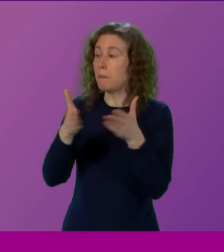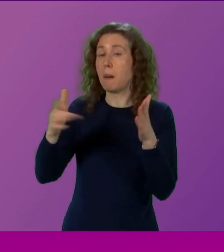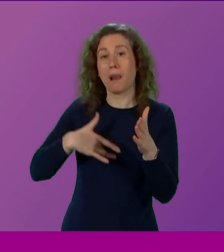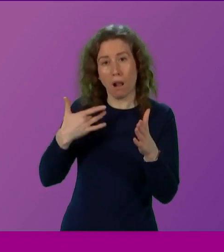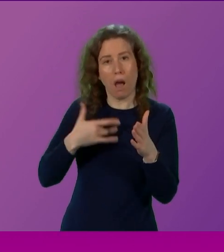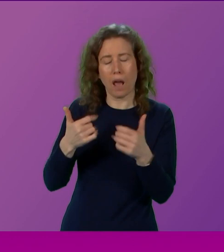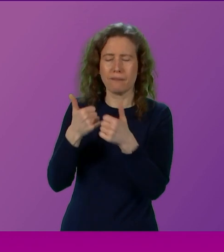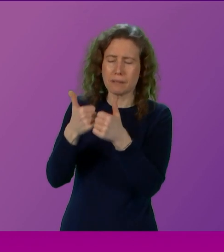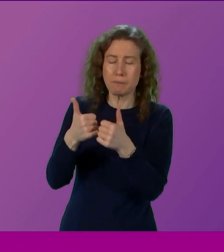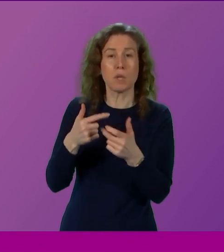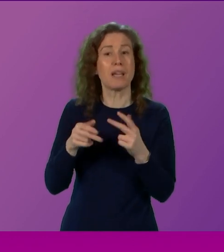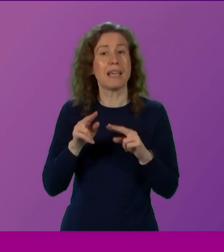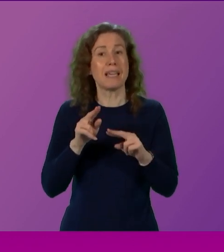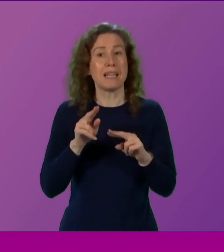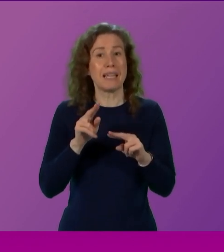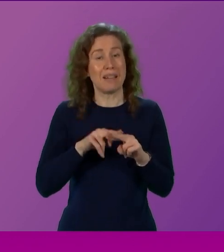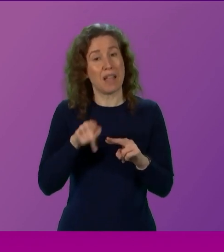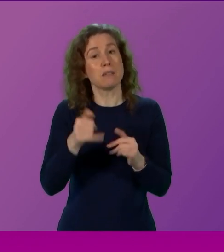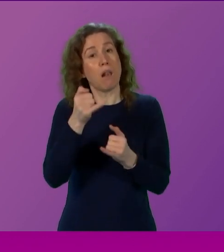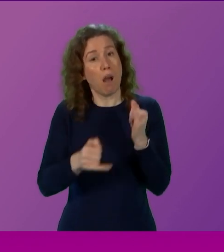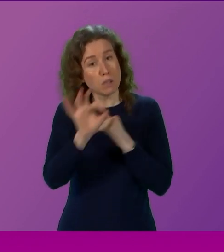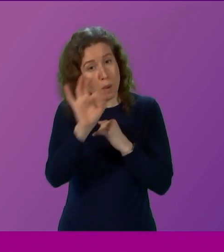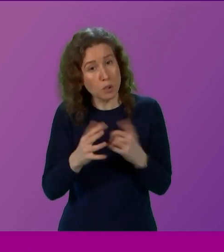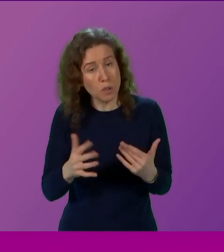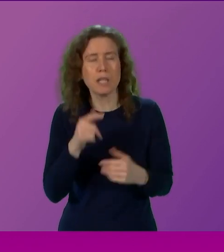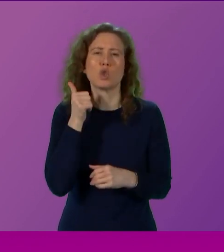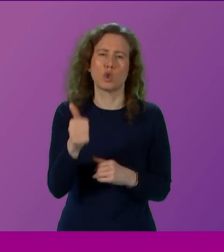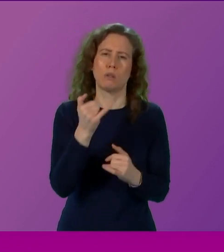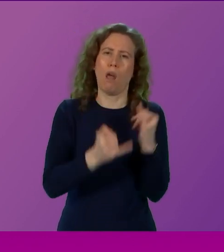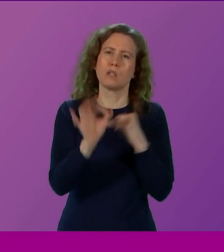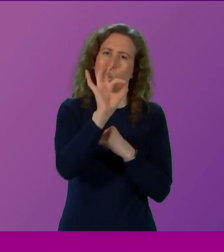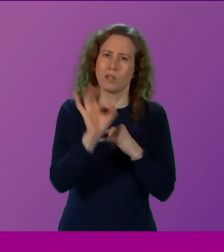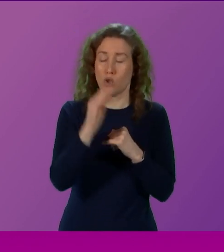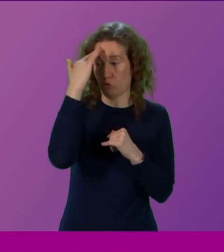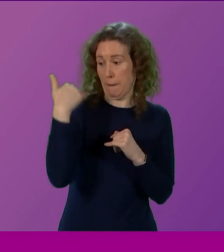First Minister’s question time, it is a good one to remind us of our common